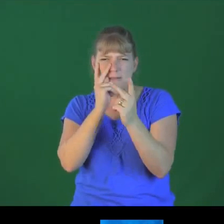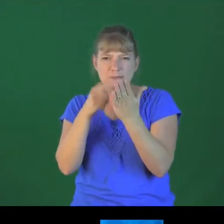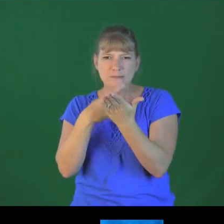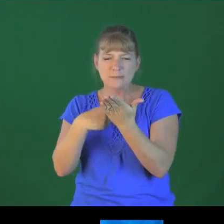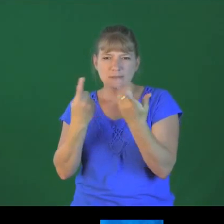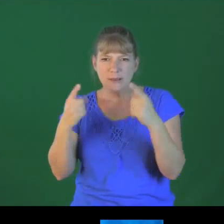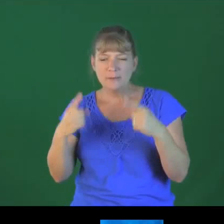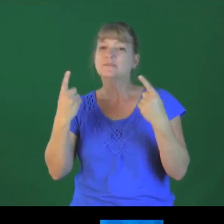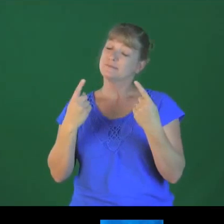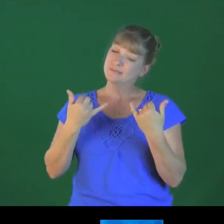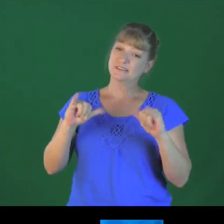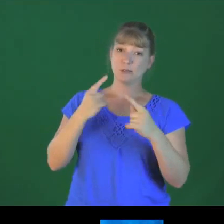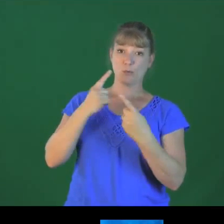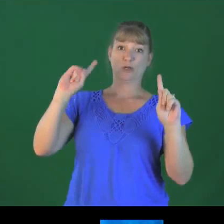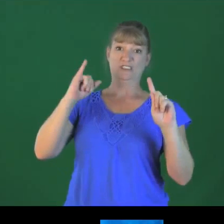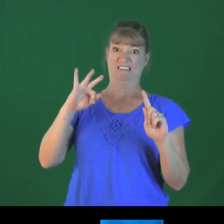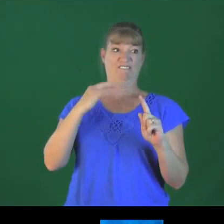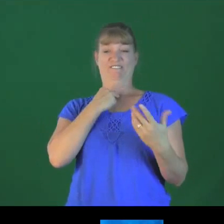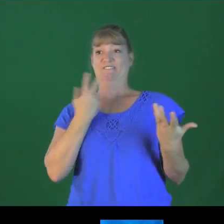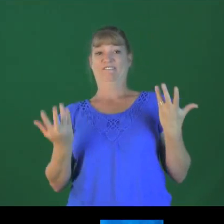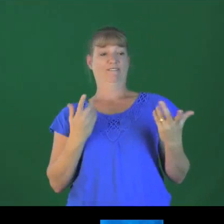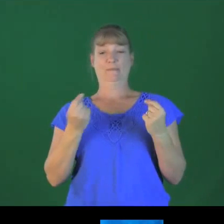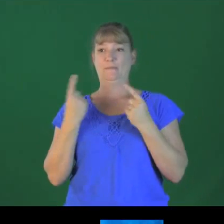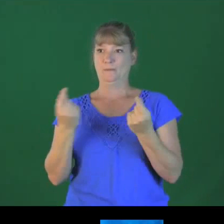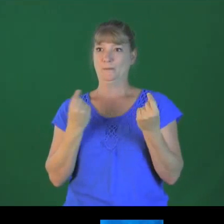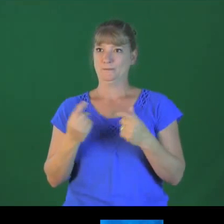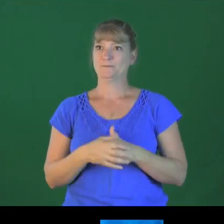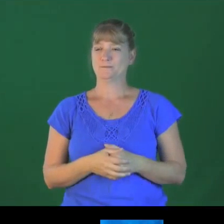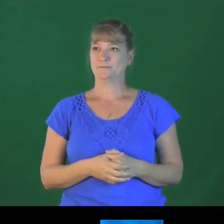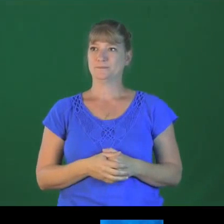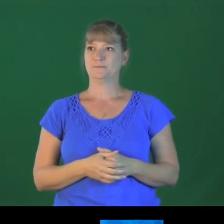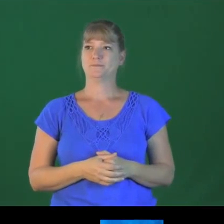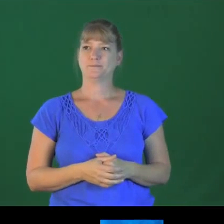but it still works if you're in a pinch.